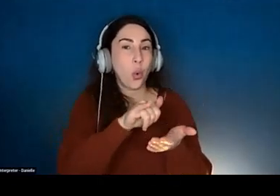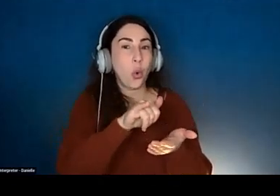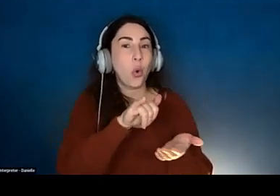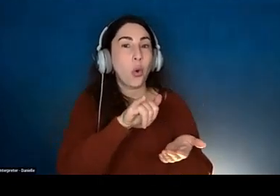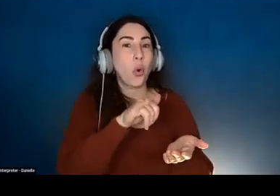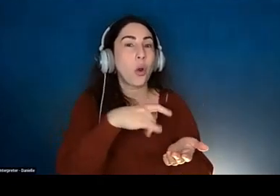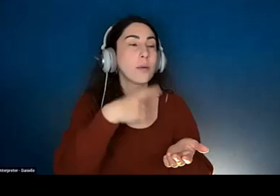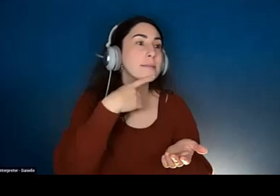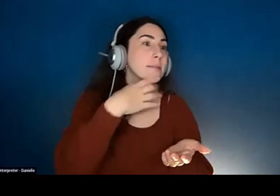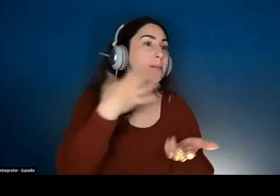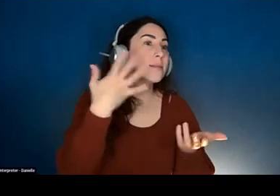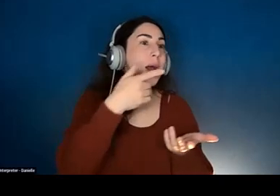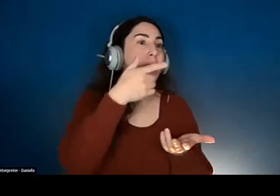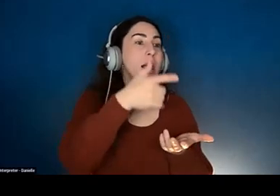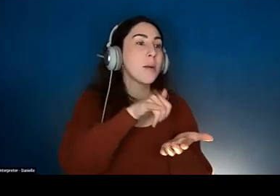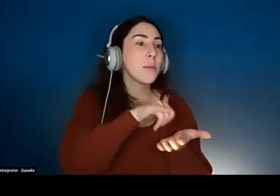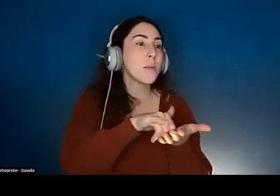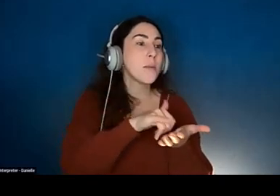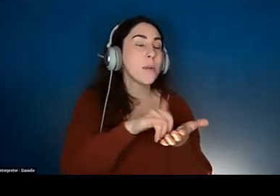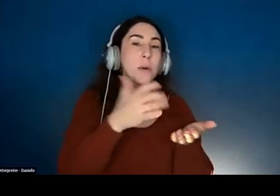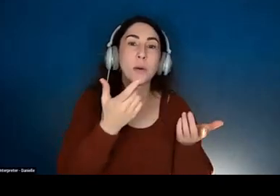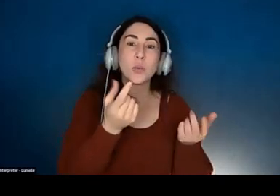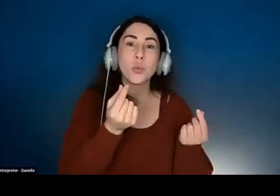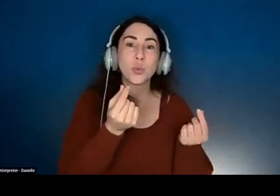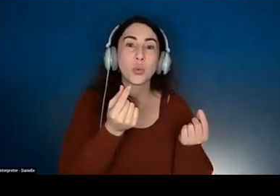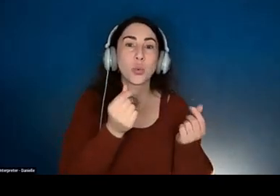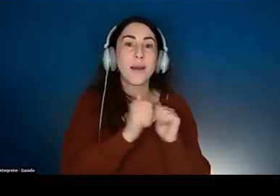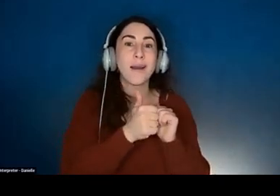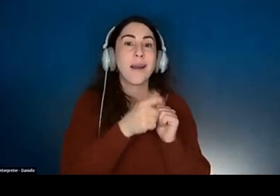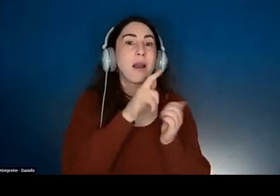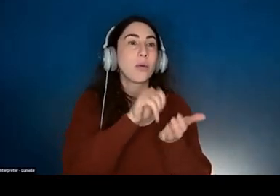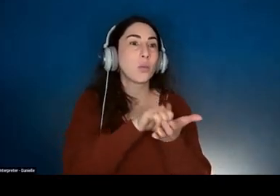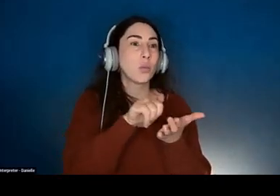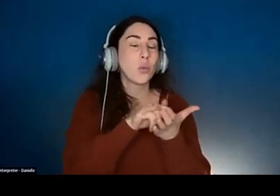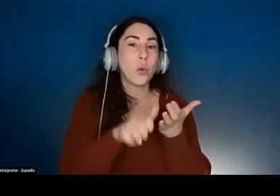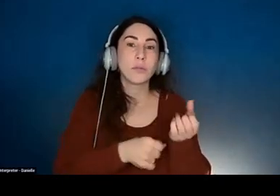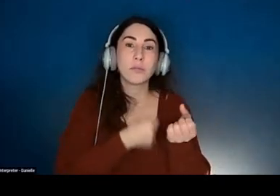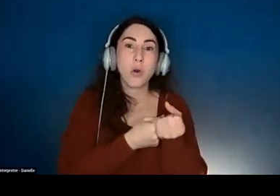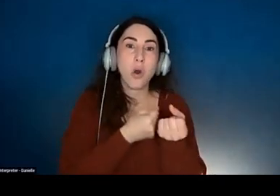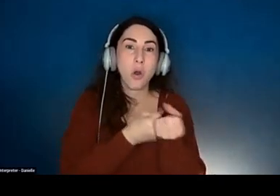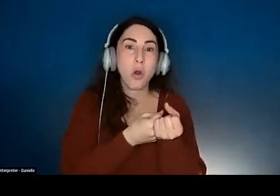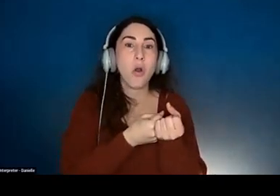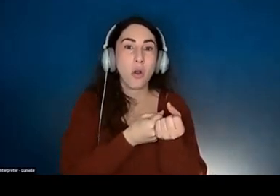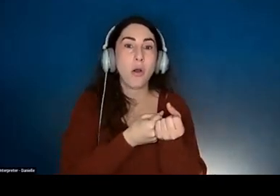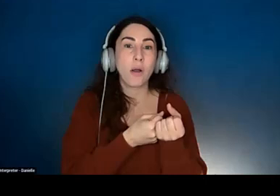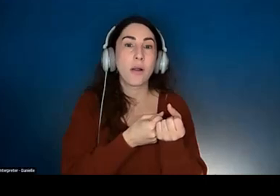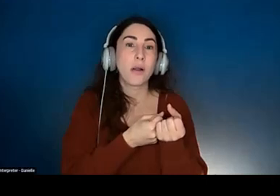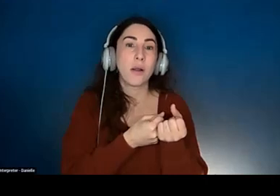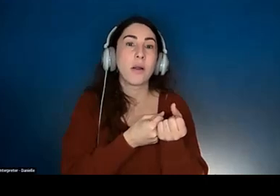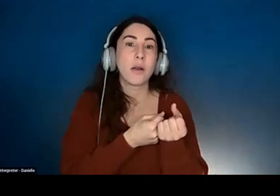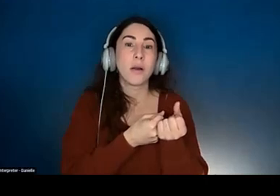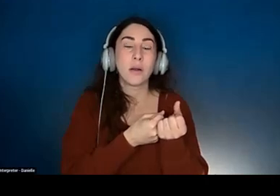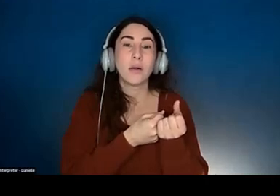that New York was supporting individuals with ADL